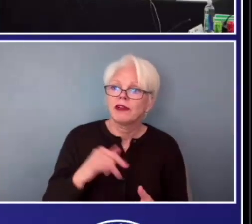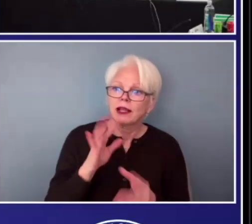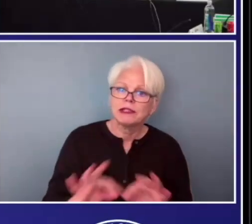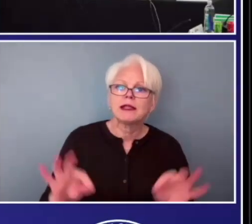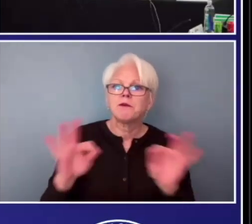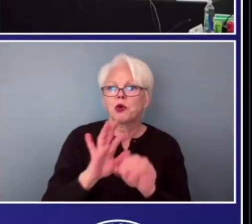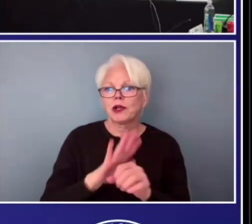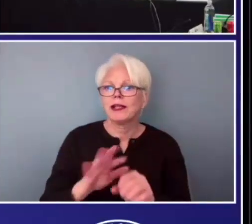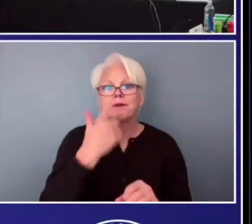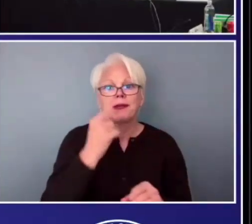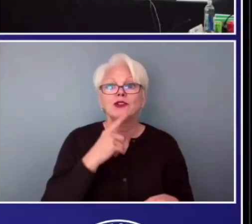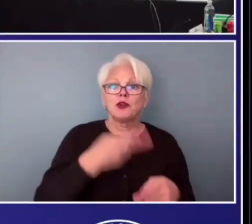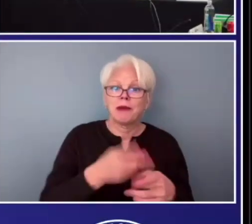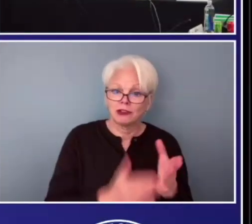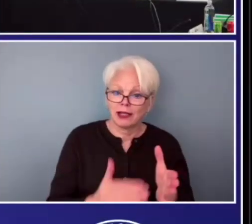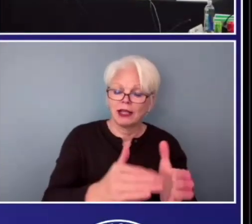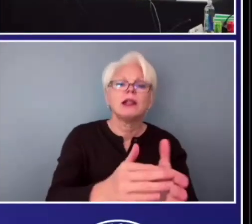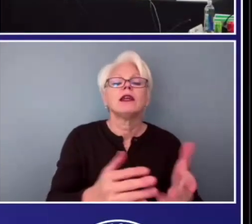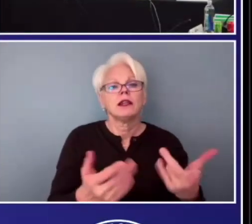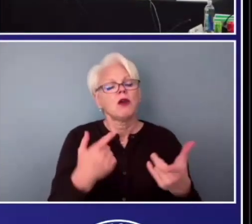you kept mentioning it, that it should be here as well.